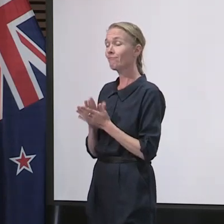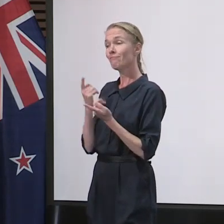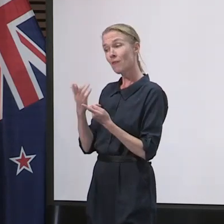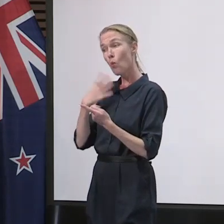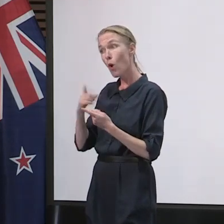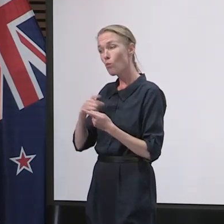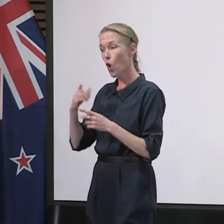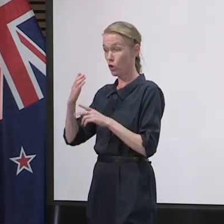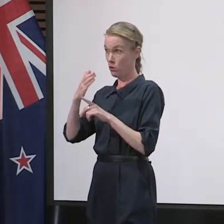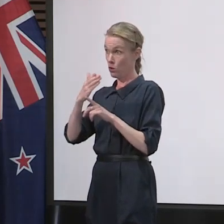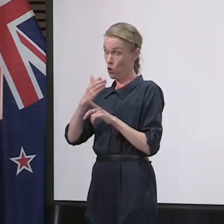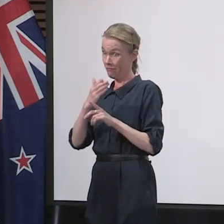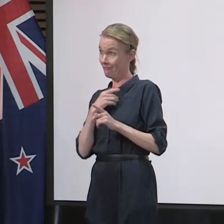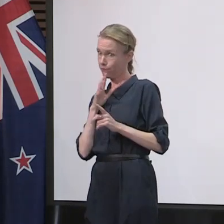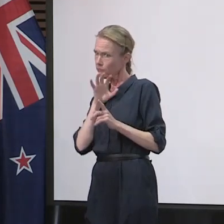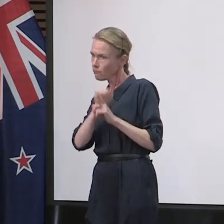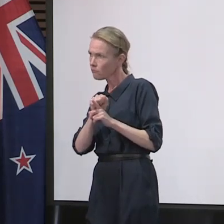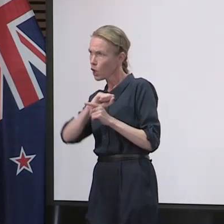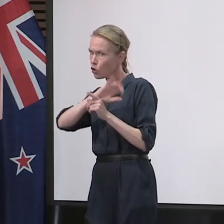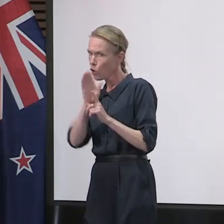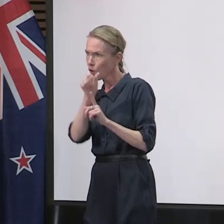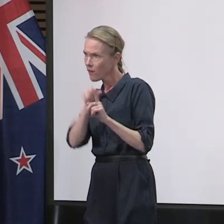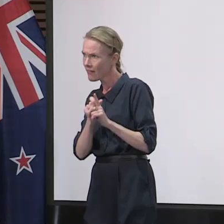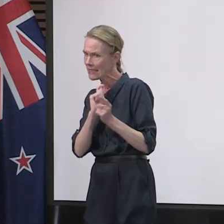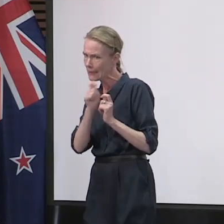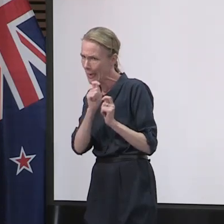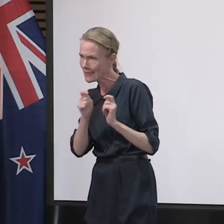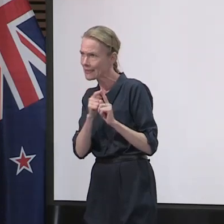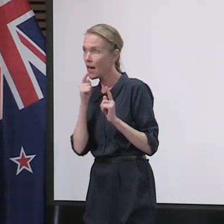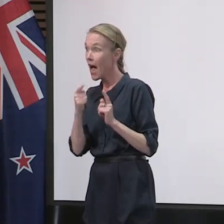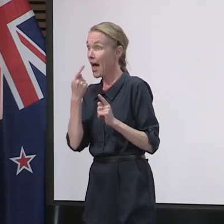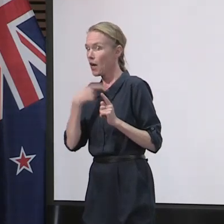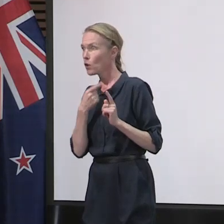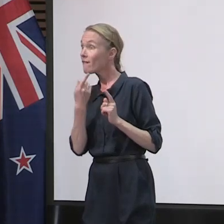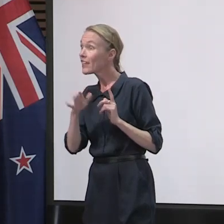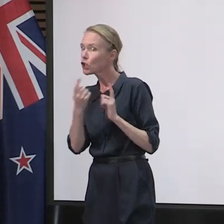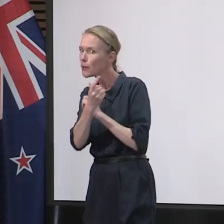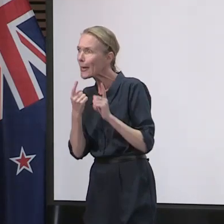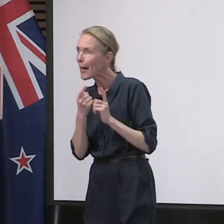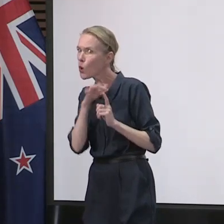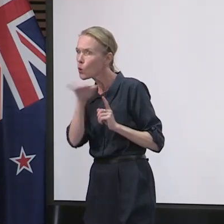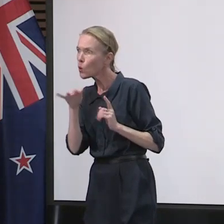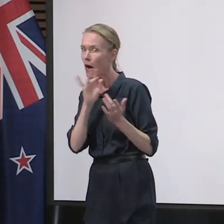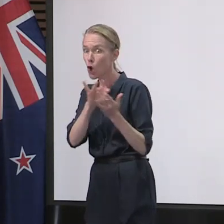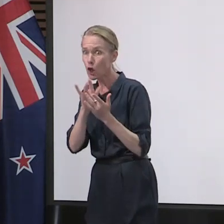public heal controls, as you know, are to identify cases early, by testing, then